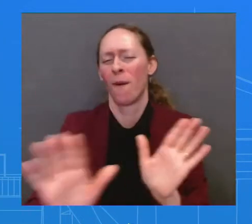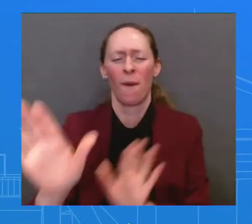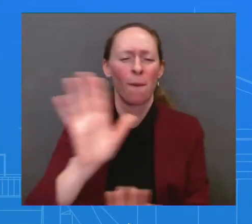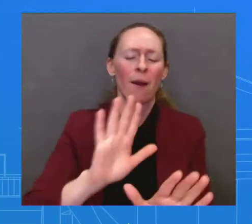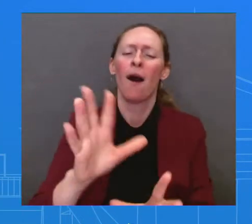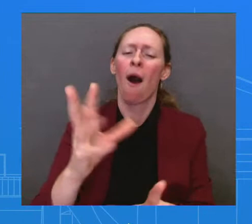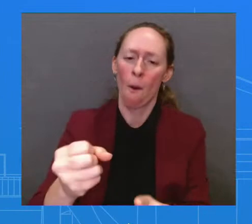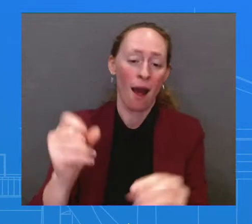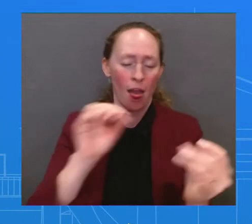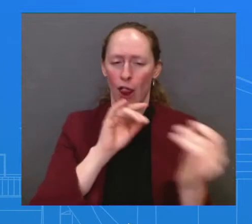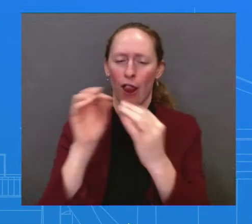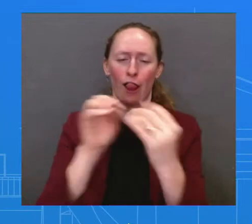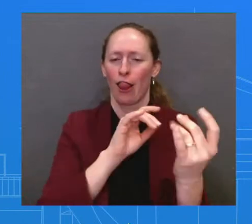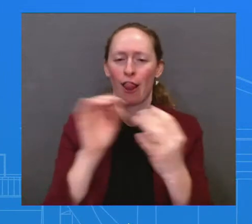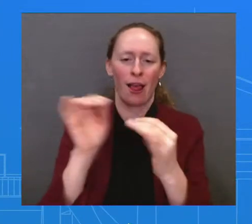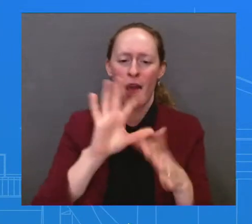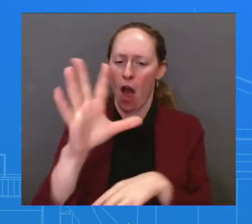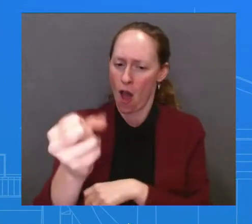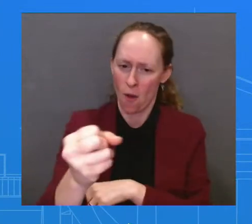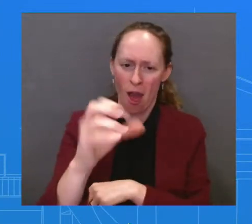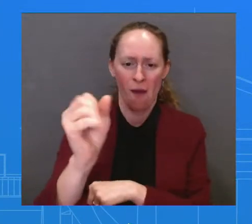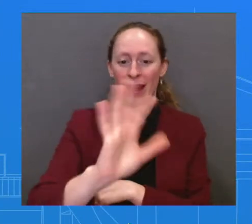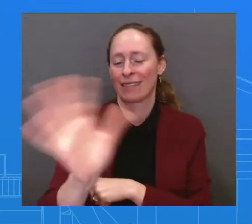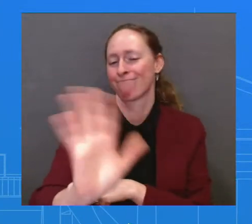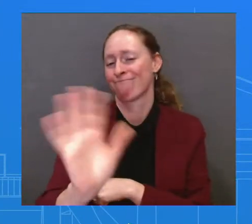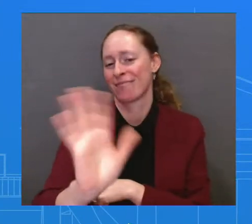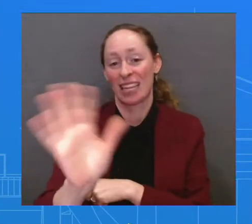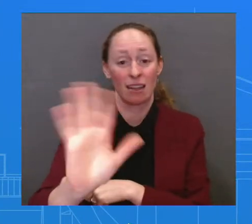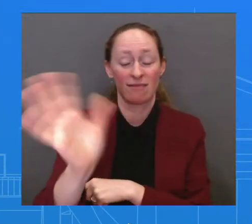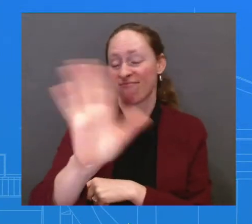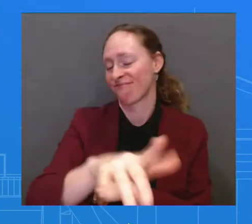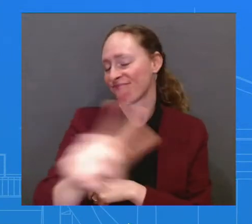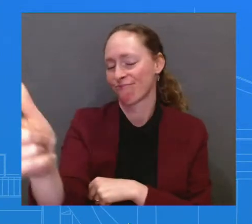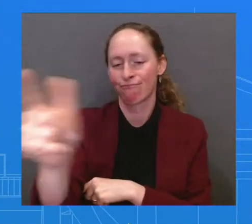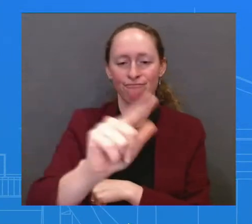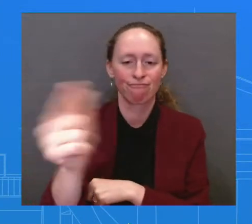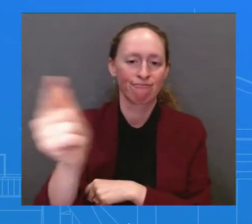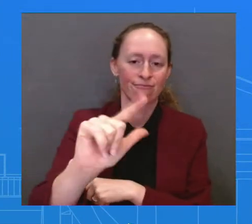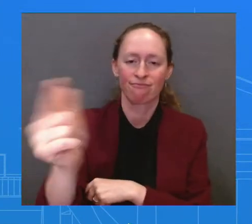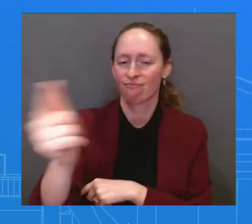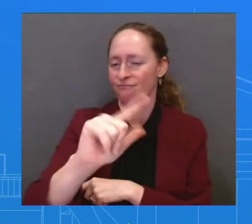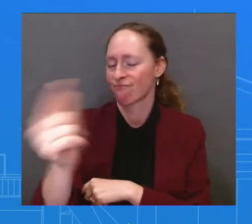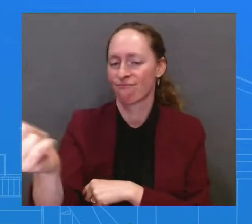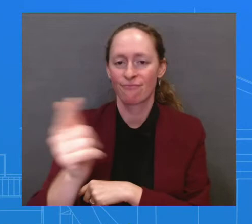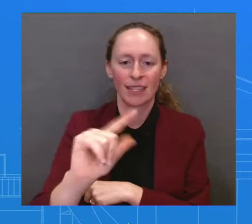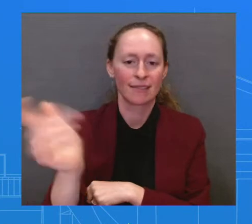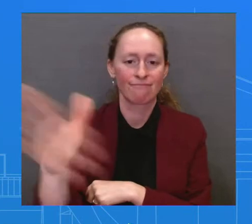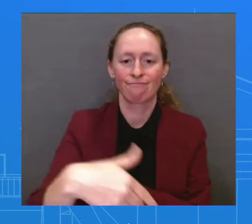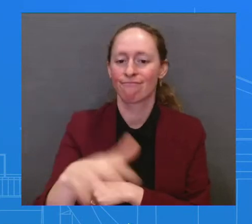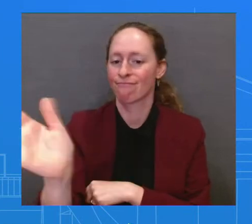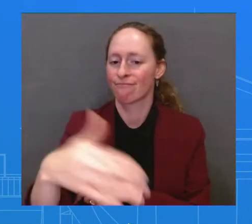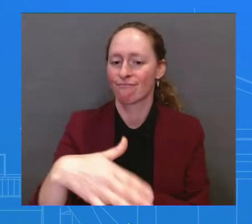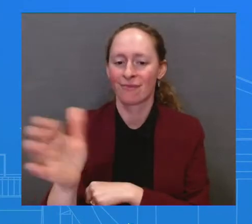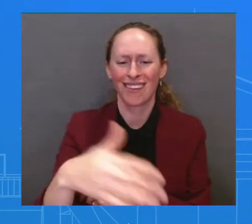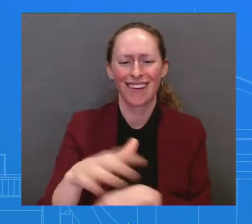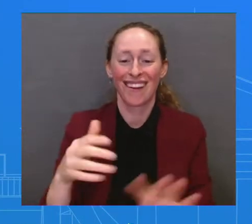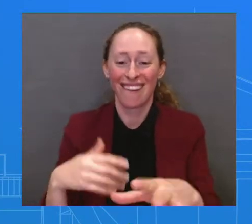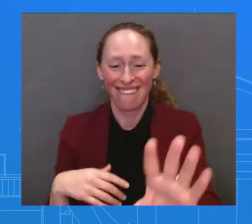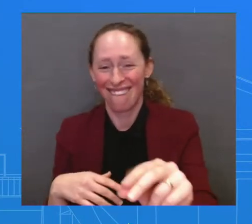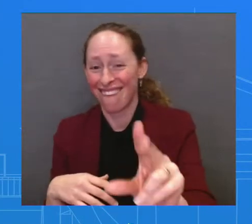The Press: -- with a question. Ms. Jean-Pierre: No, no, no -- The Press: Okay. Ms. Jean-Pierre: No, no, no -- no, no, no. We're moving on. The Press: Karine, please -- Ms. Jean-Pierre: We're moving. In the back. Go ahead. The Press: You said he was stopping the -- Ms. Jean-Pierre: Go ahead. Go ahead, in the back. The Press: -- flow at the border. Ms. Jean-Pierre: No, no -- The Press: Ten thousand migrants -- Ms. Jean-Pierre: -- I tried to answer. Peter -- The Press: Okay. Ms. Jean-Pierre: -- I tried to answer